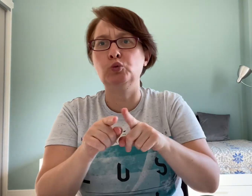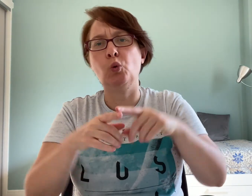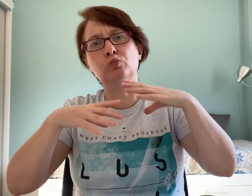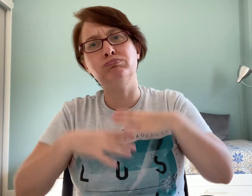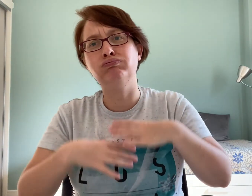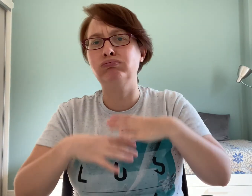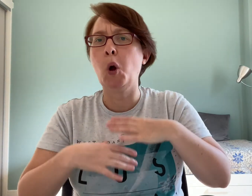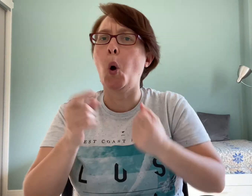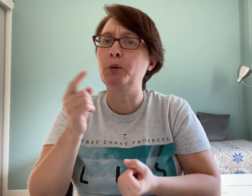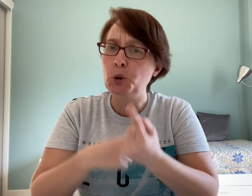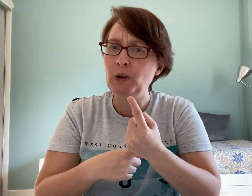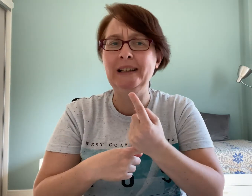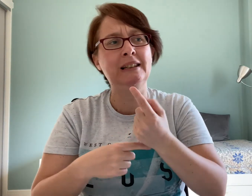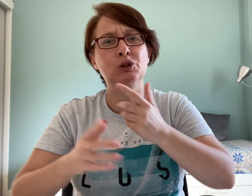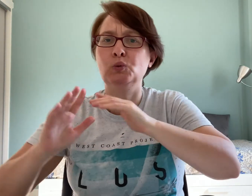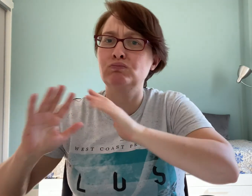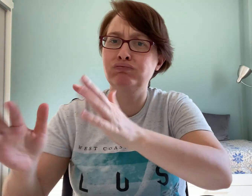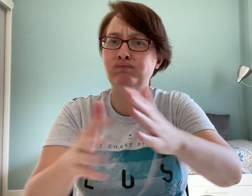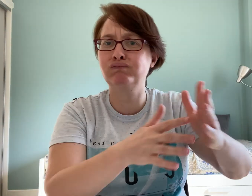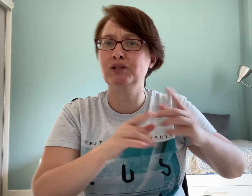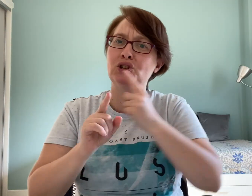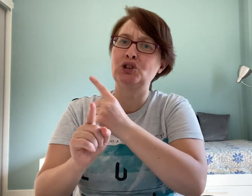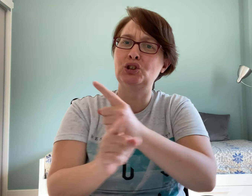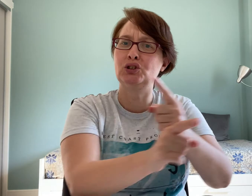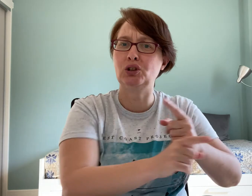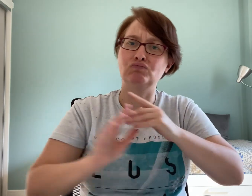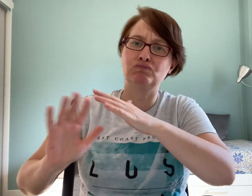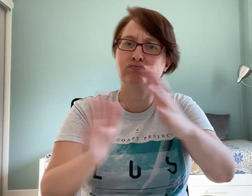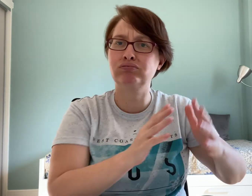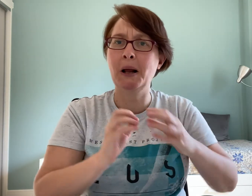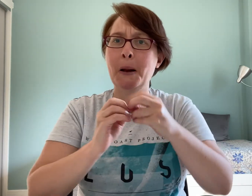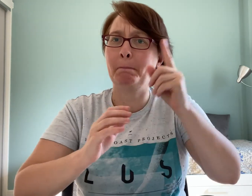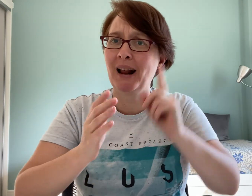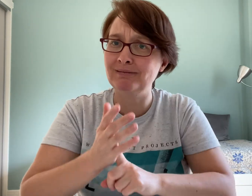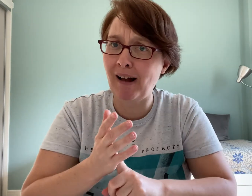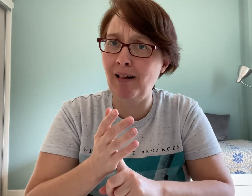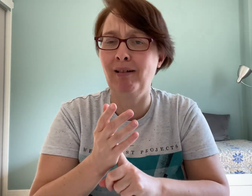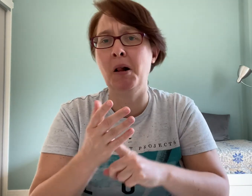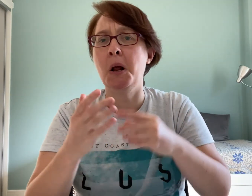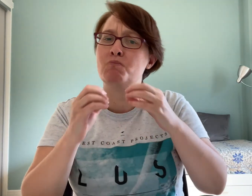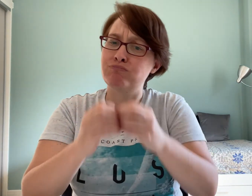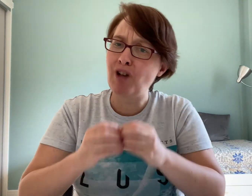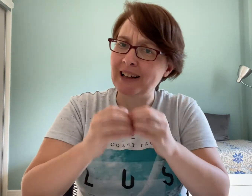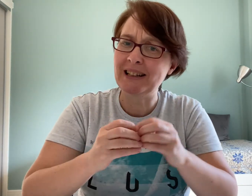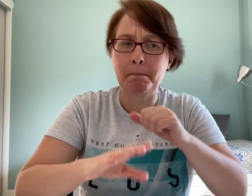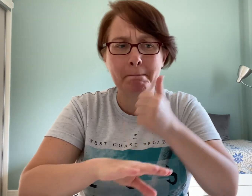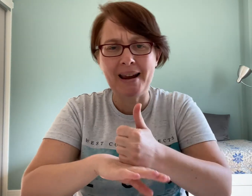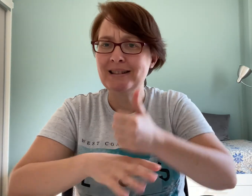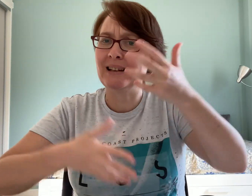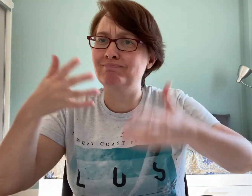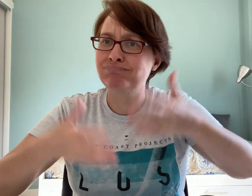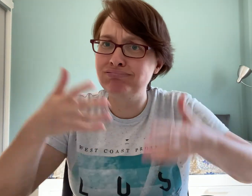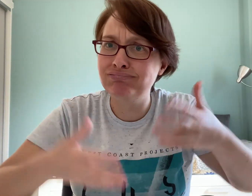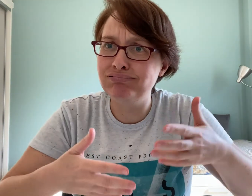Also, more informal opportunities to chat and practice basic BSL.